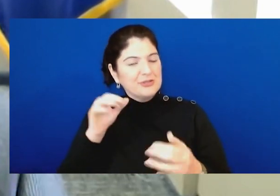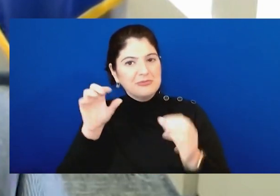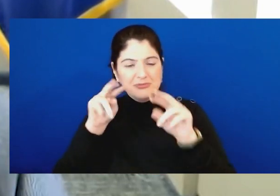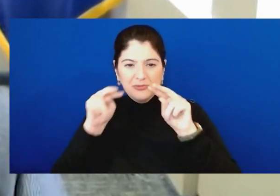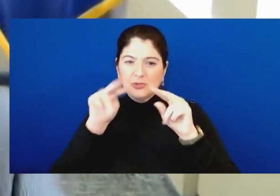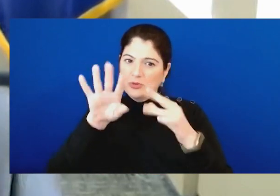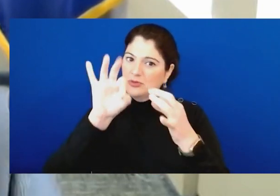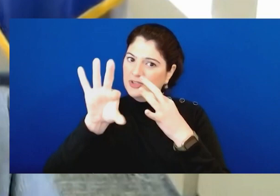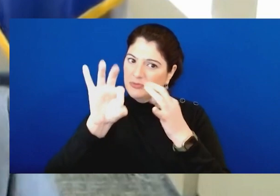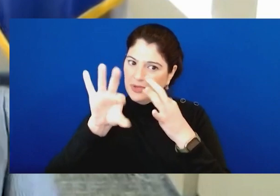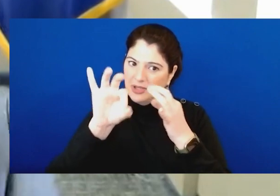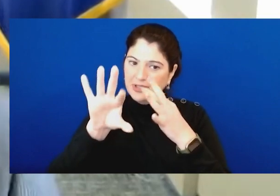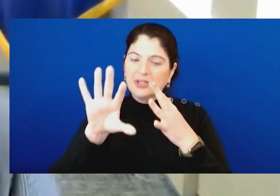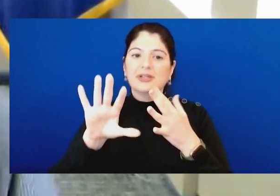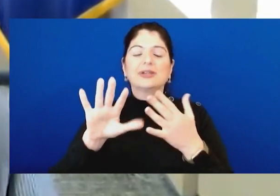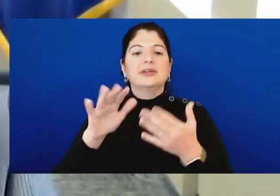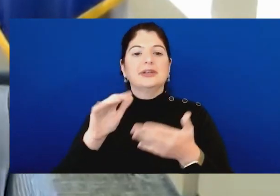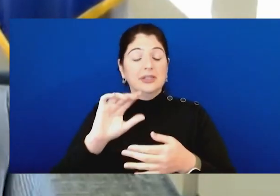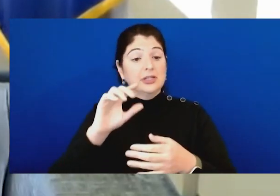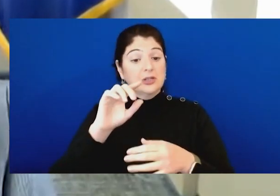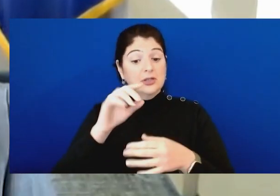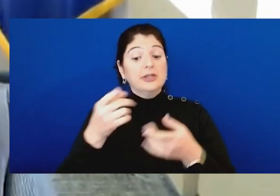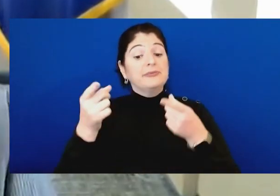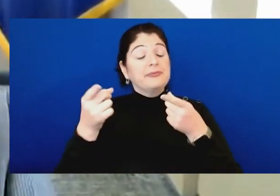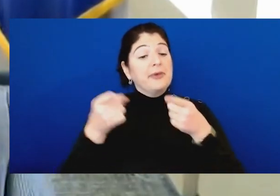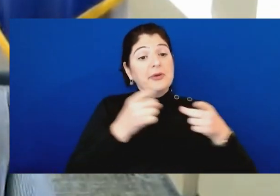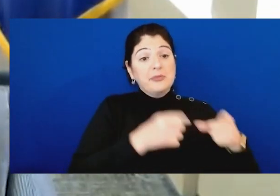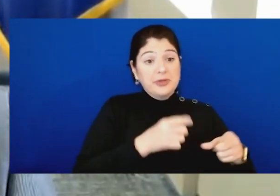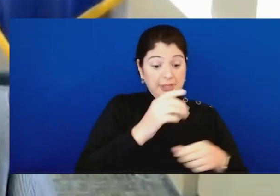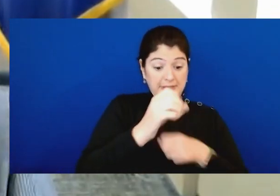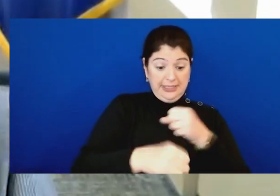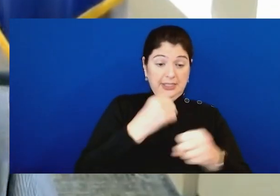In 2022, Governor Kathy Hochul included in her State of the State Agenda